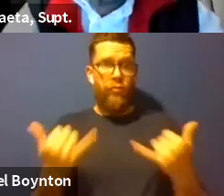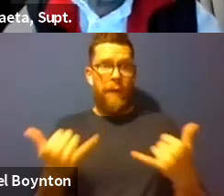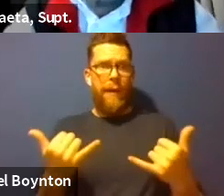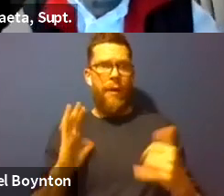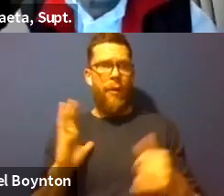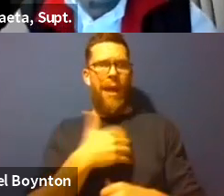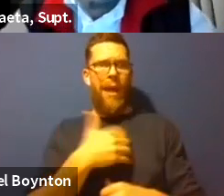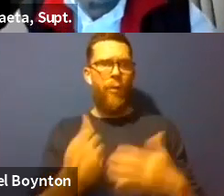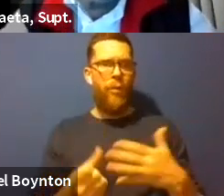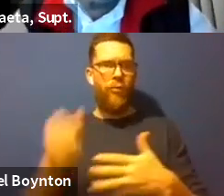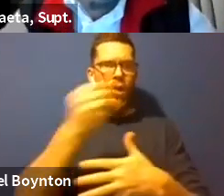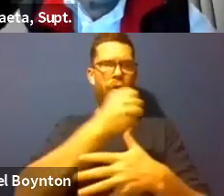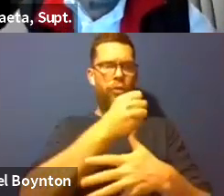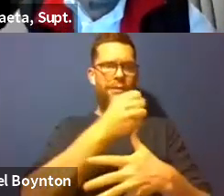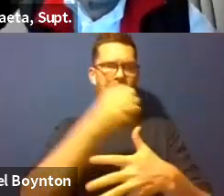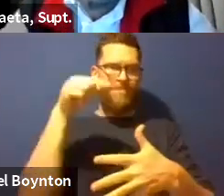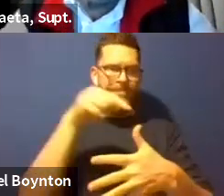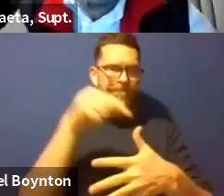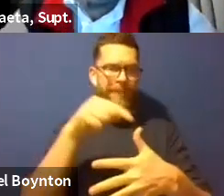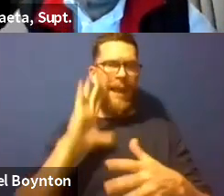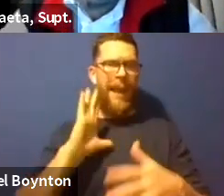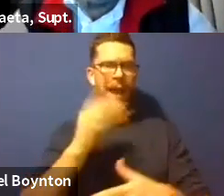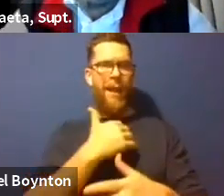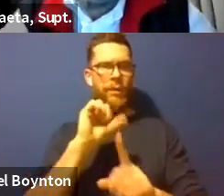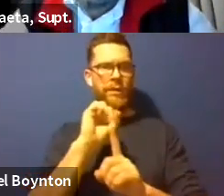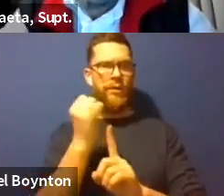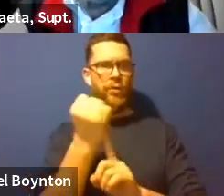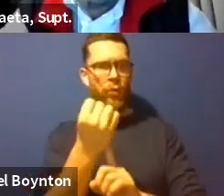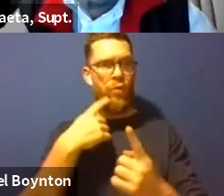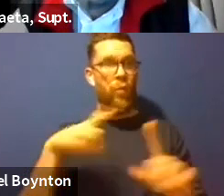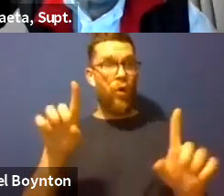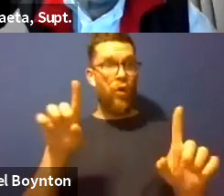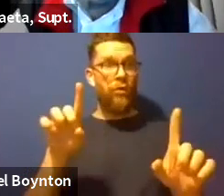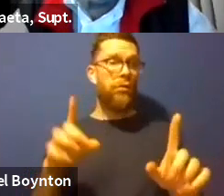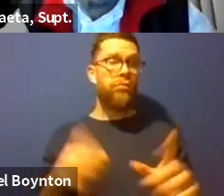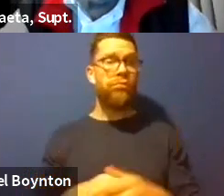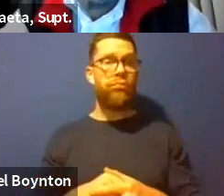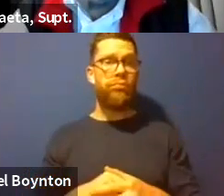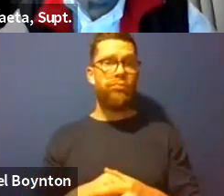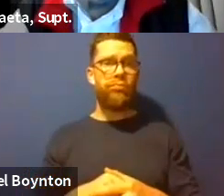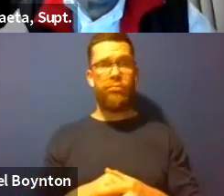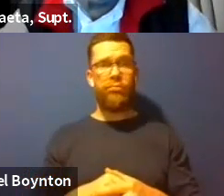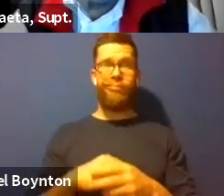Deniz Savas: Getting getting our situation to work in you know in the in the world that we're in right now.